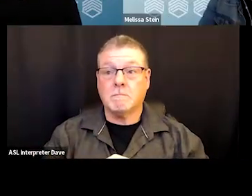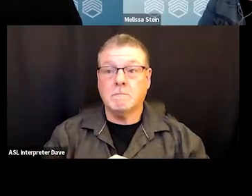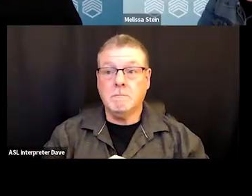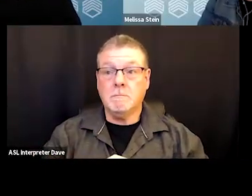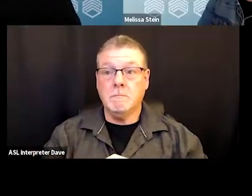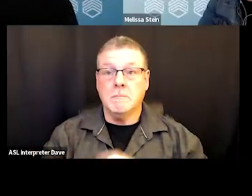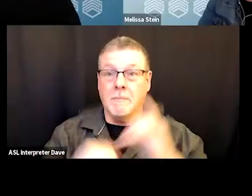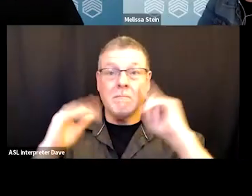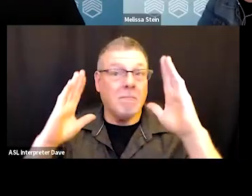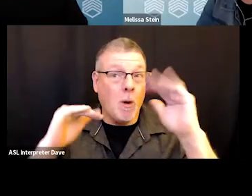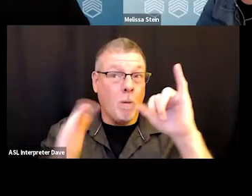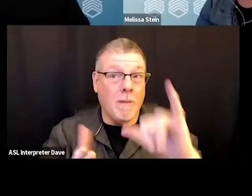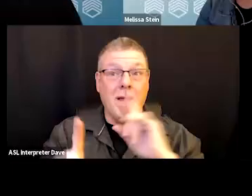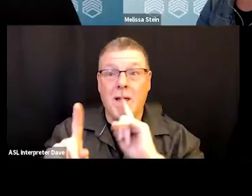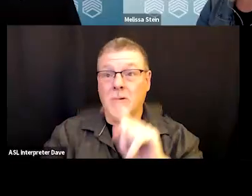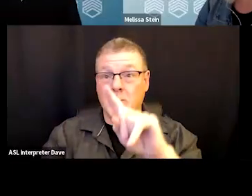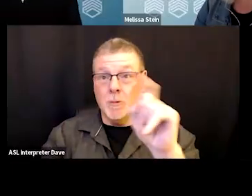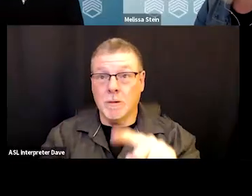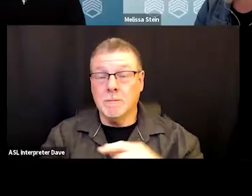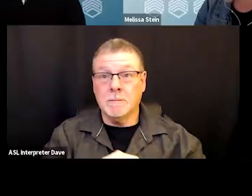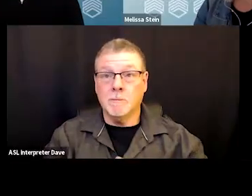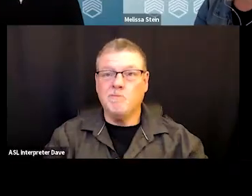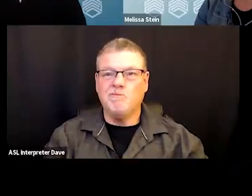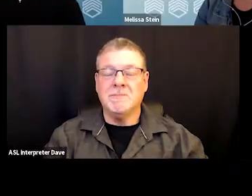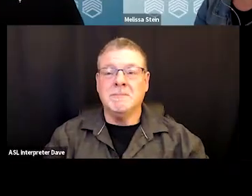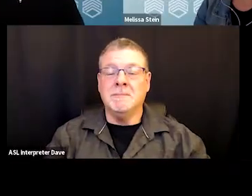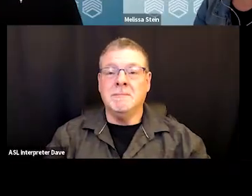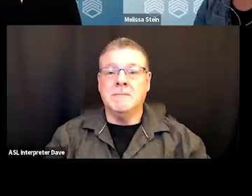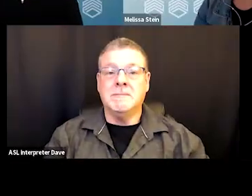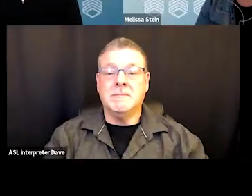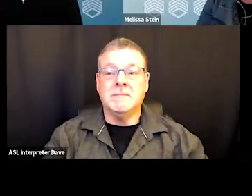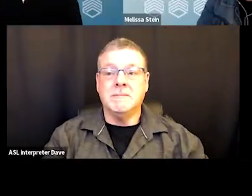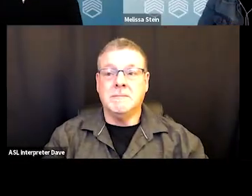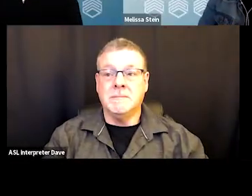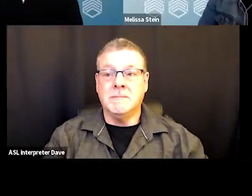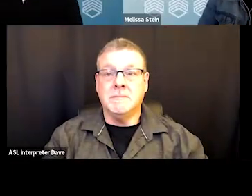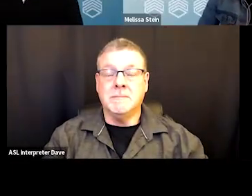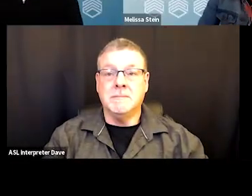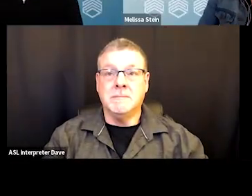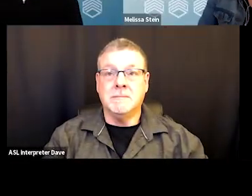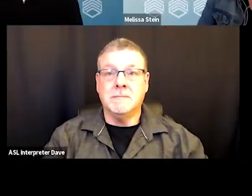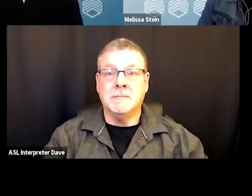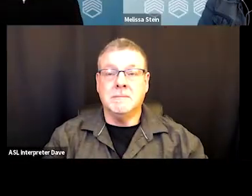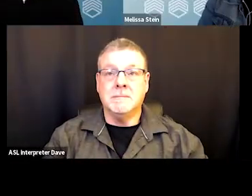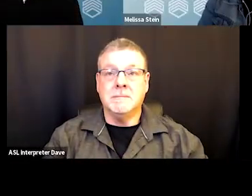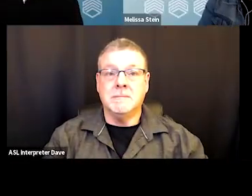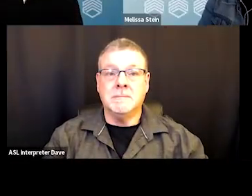And I hope that answered the question. Yes. So, now just kind of pivoting to, you know,